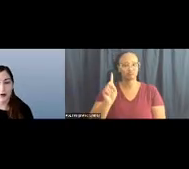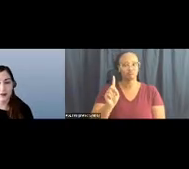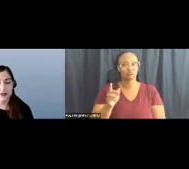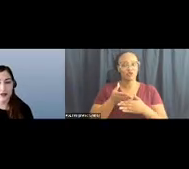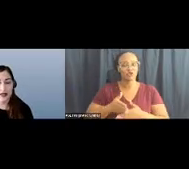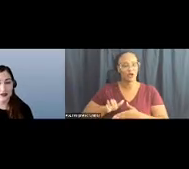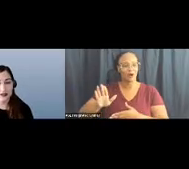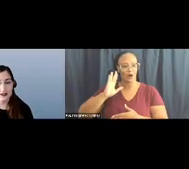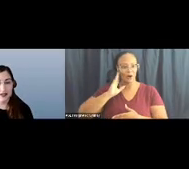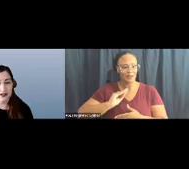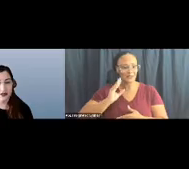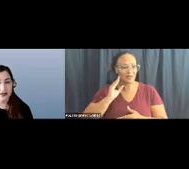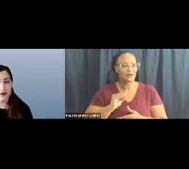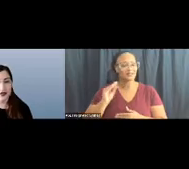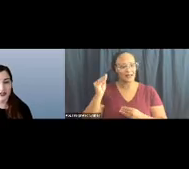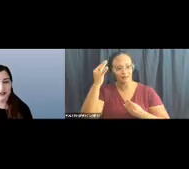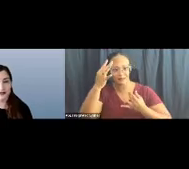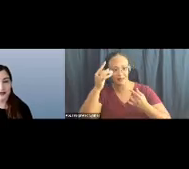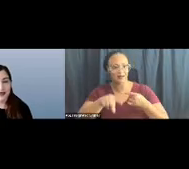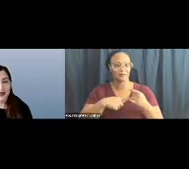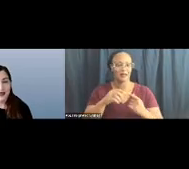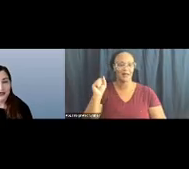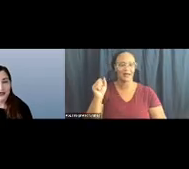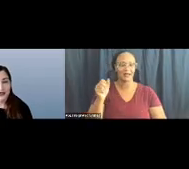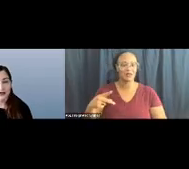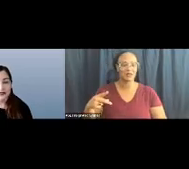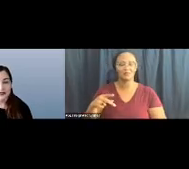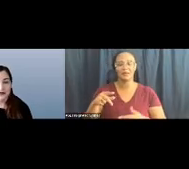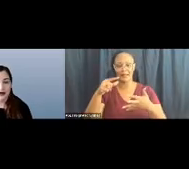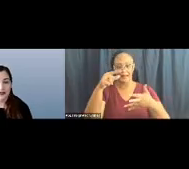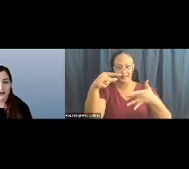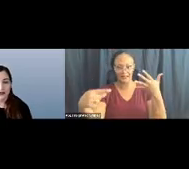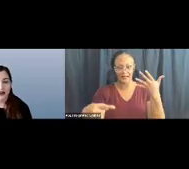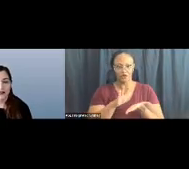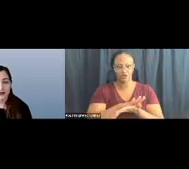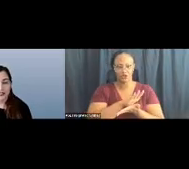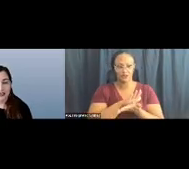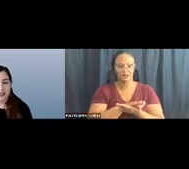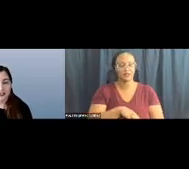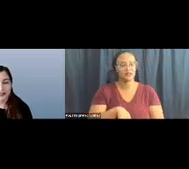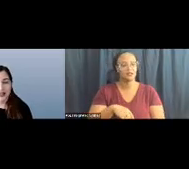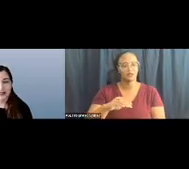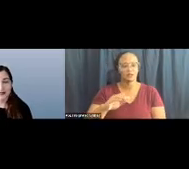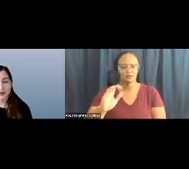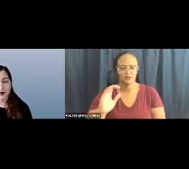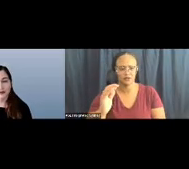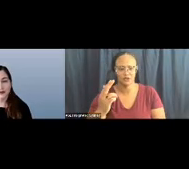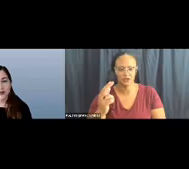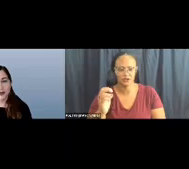state performance plan indicator summary sheets. Cheryl is the director of education at support for